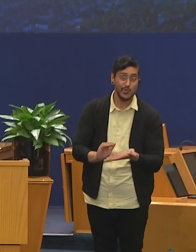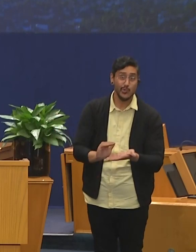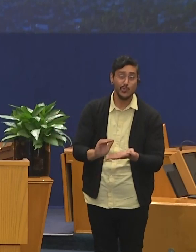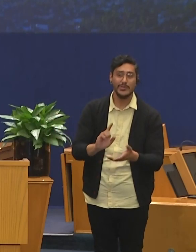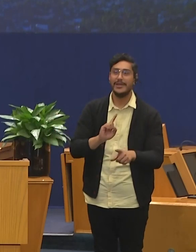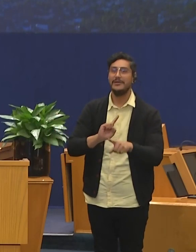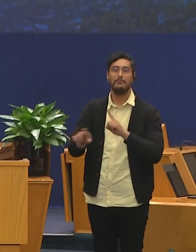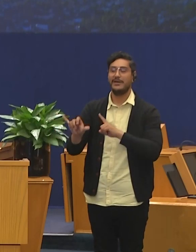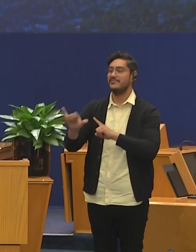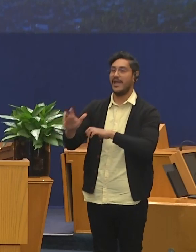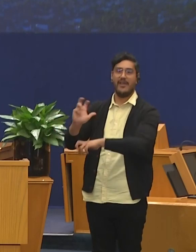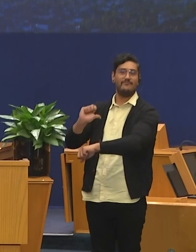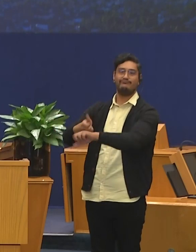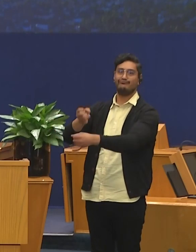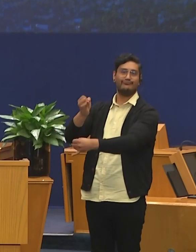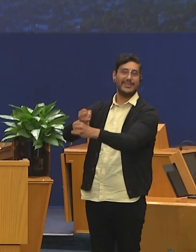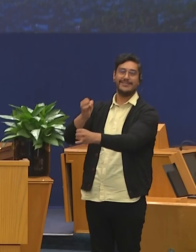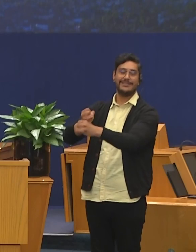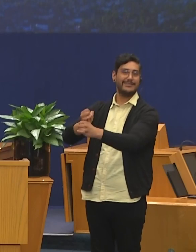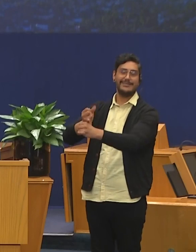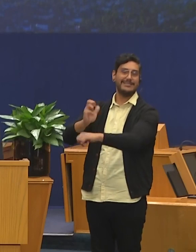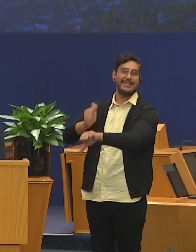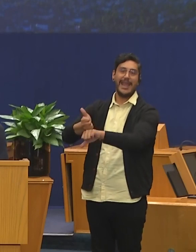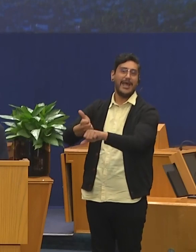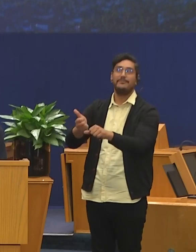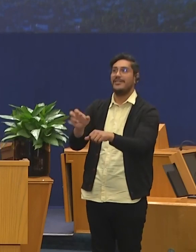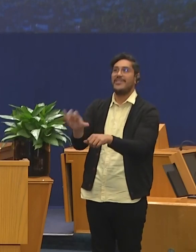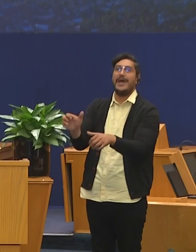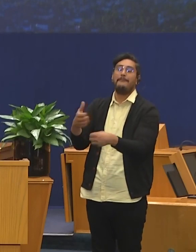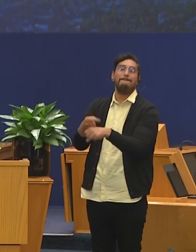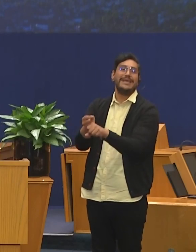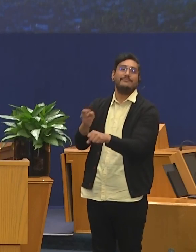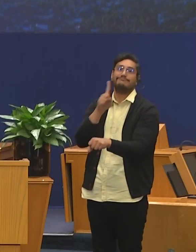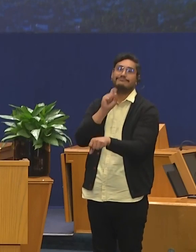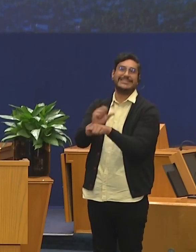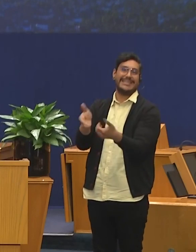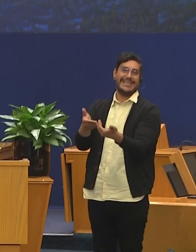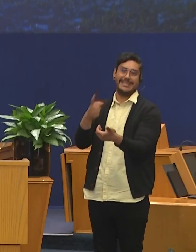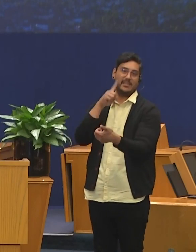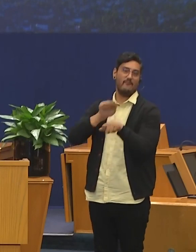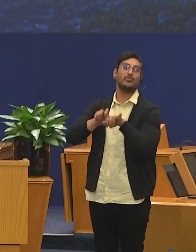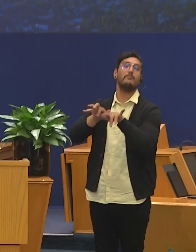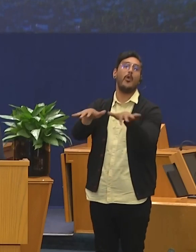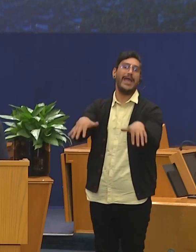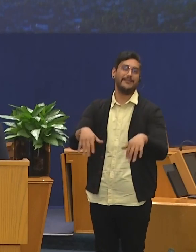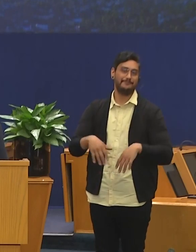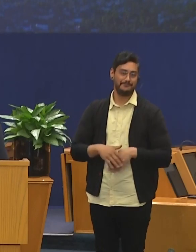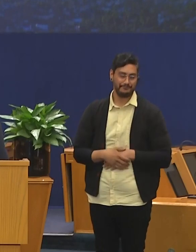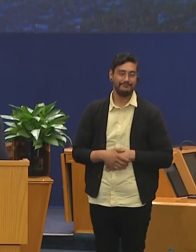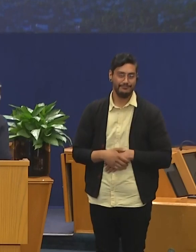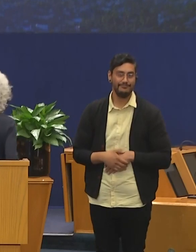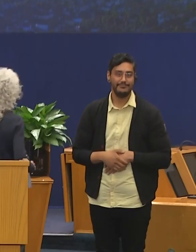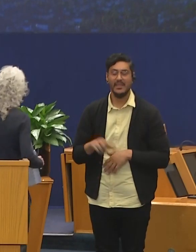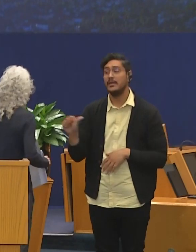THE FACILITIES ARE ORGANIZED IN A WAY THAT ACTUALLY MAKES THAT SPREAD SOMEWHAT EASIER.